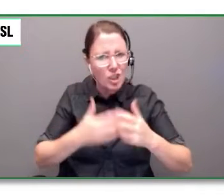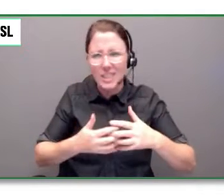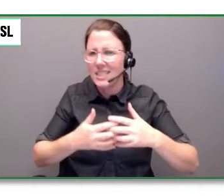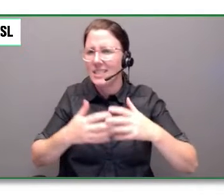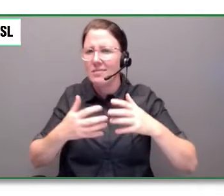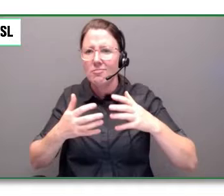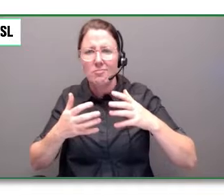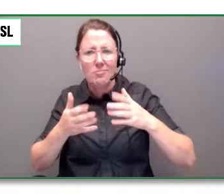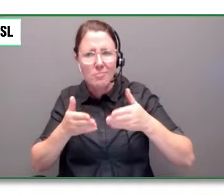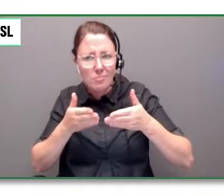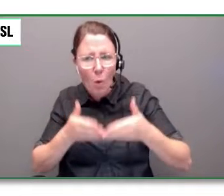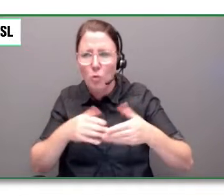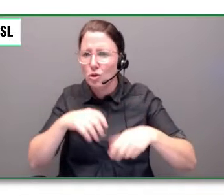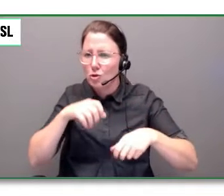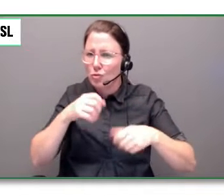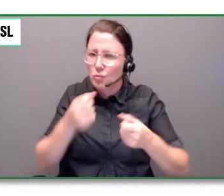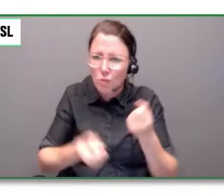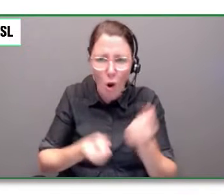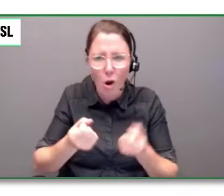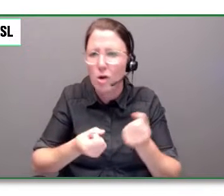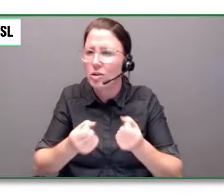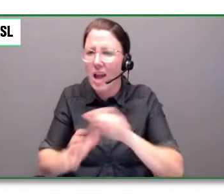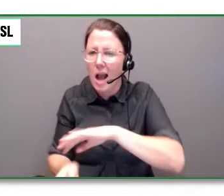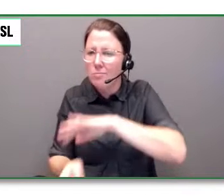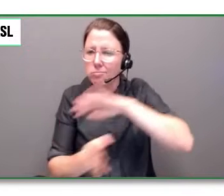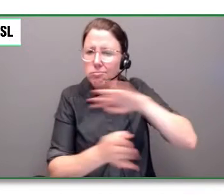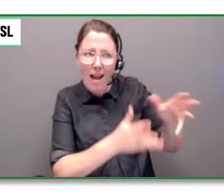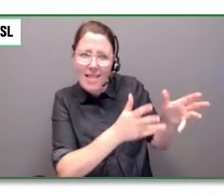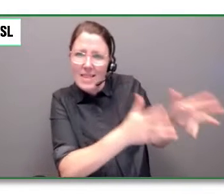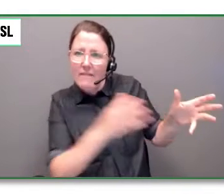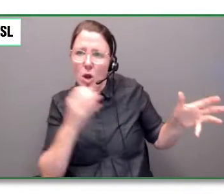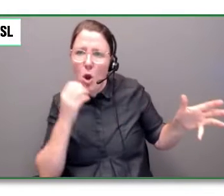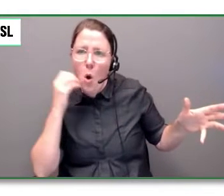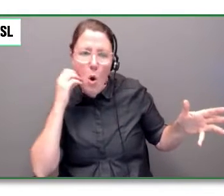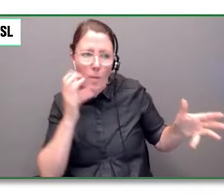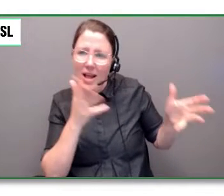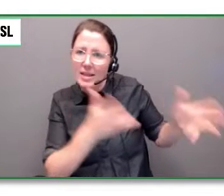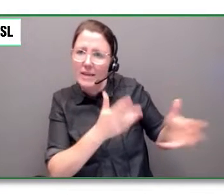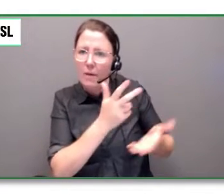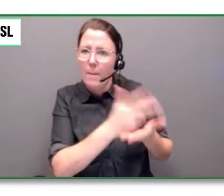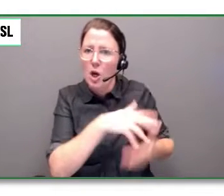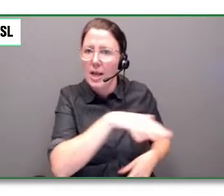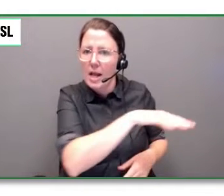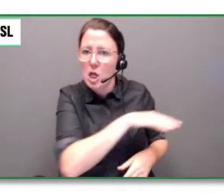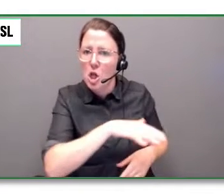highways and in the parking lots." So he's really strident in his viewpoint that